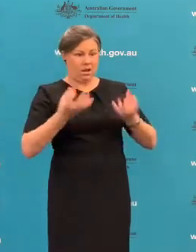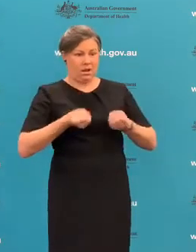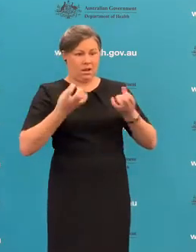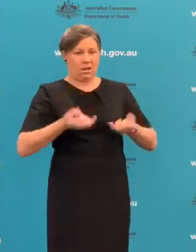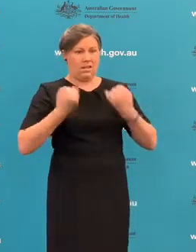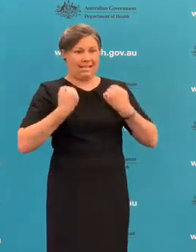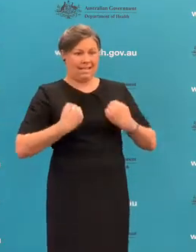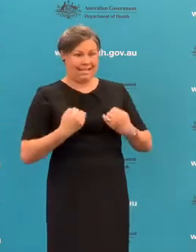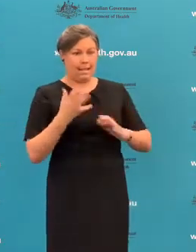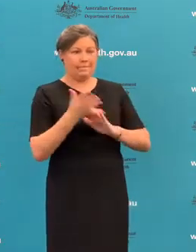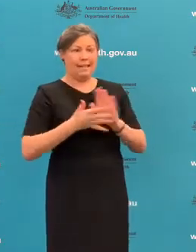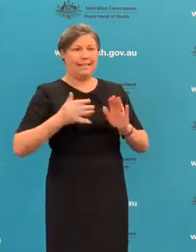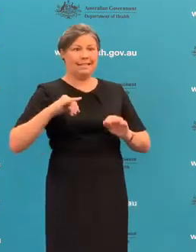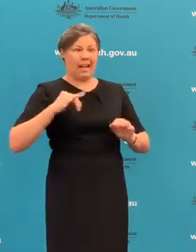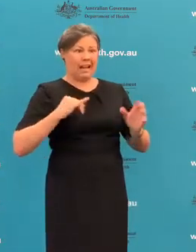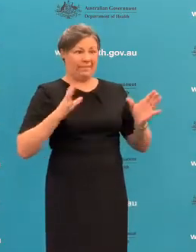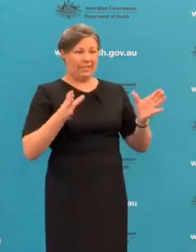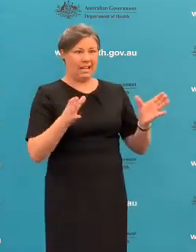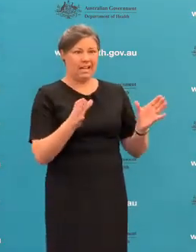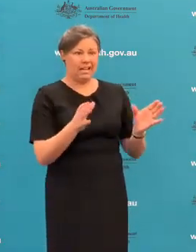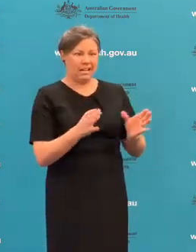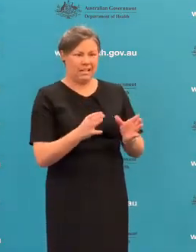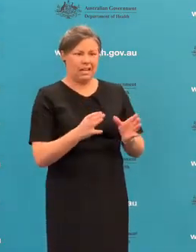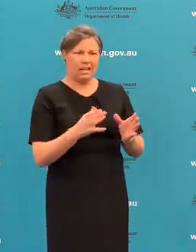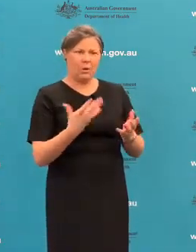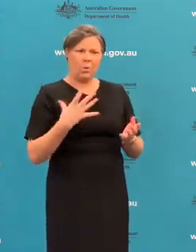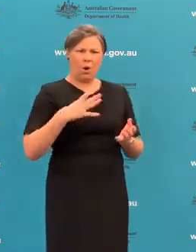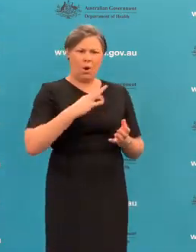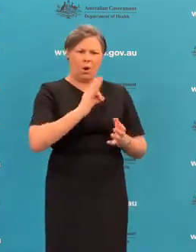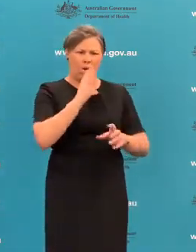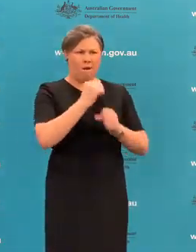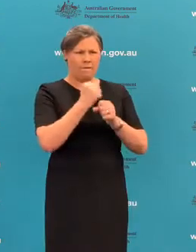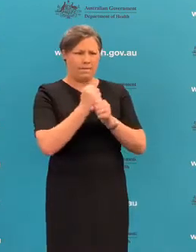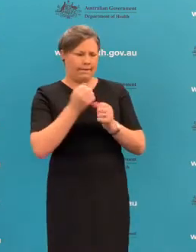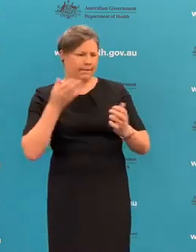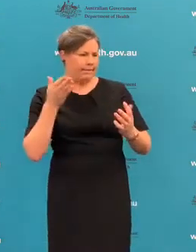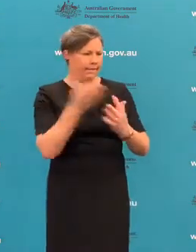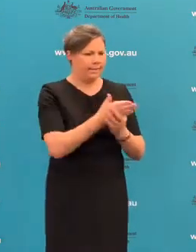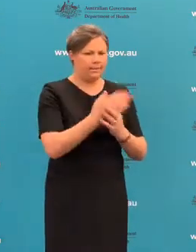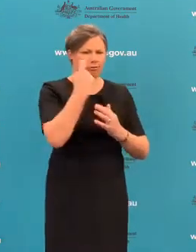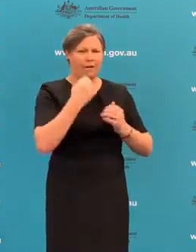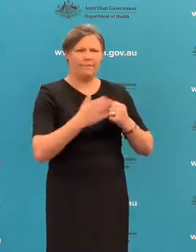workforce's in the nursing homes which were affected in New South Wales. So in fact there has been surge